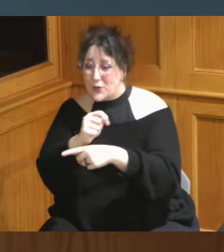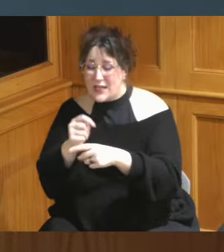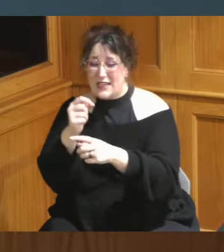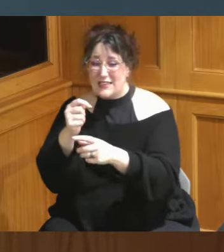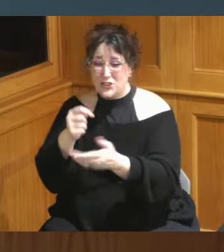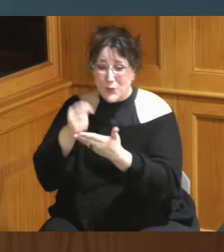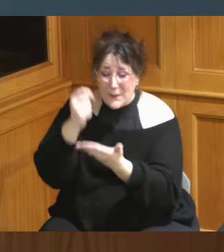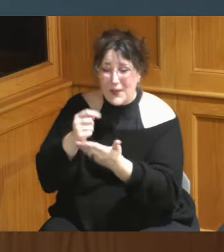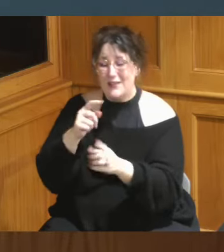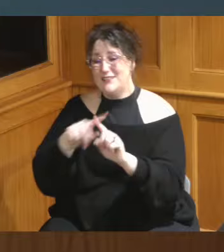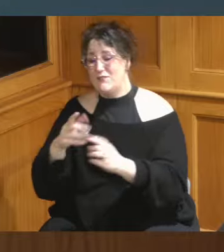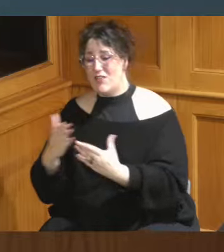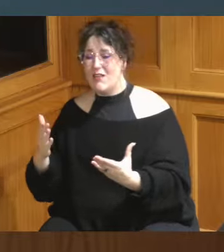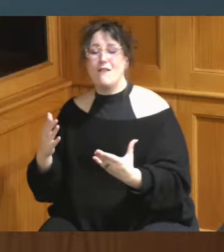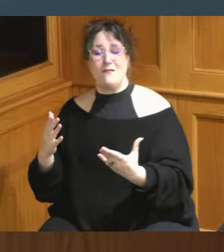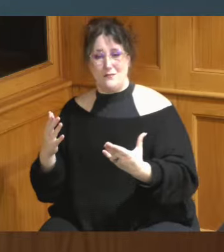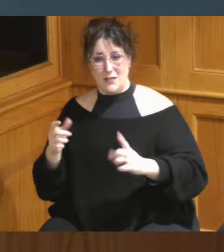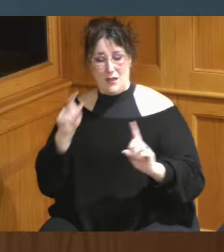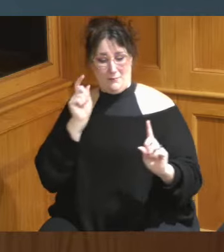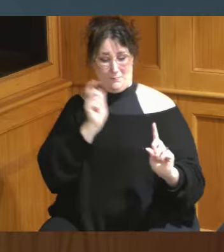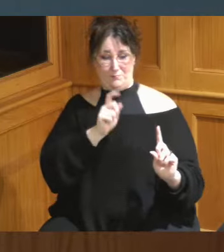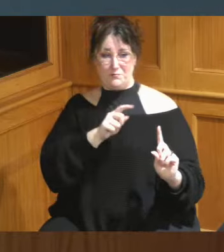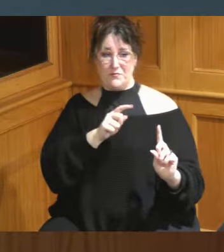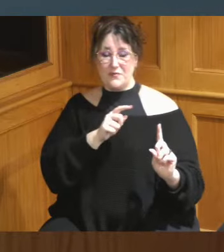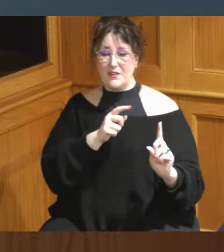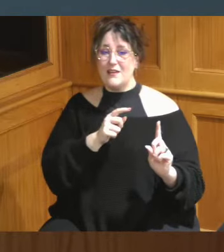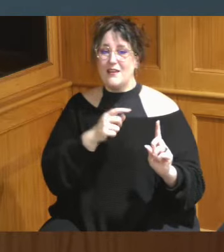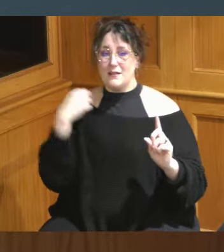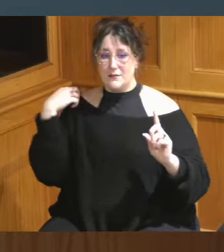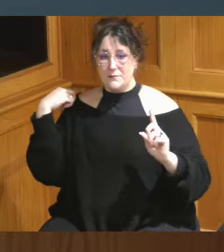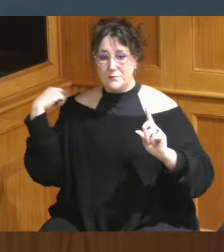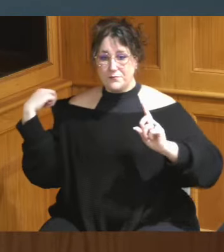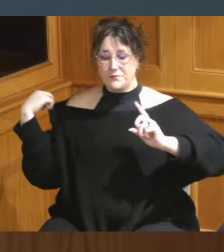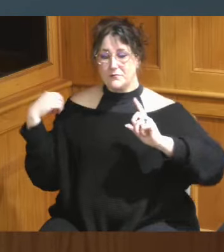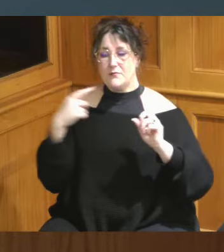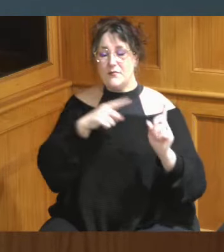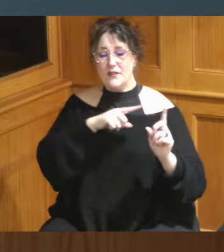And so, Major M was an individual that was coming to the meetings and adding so much to